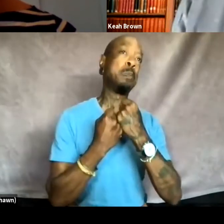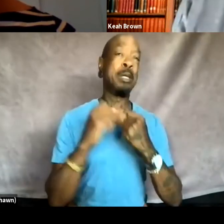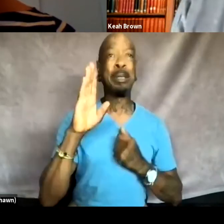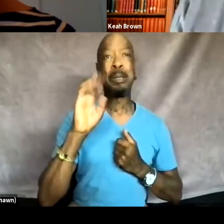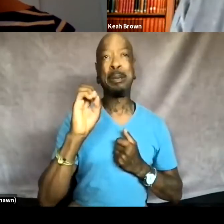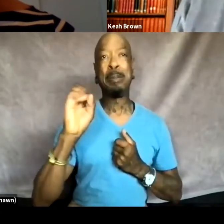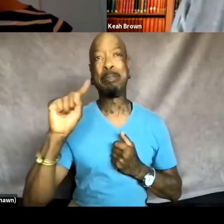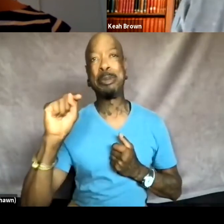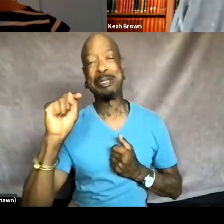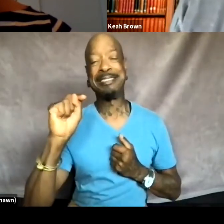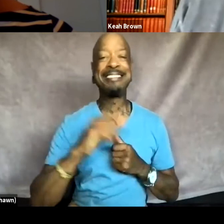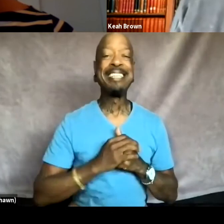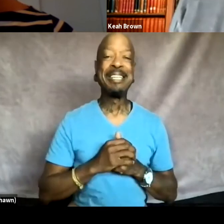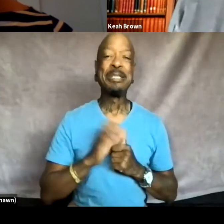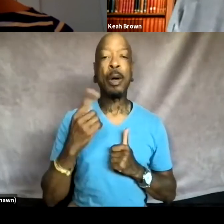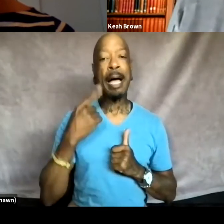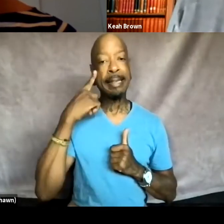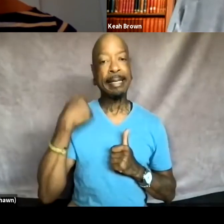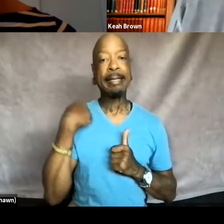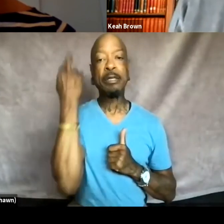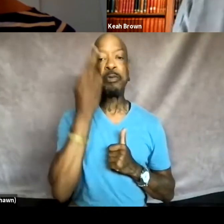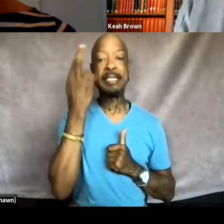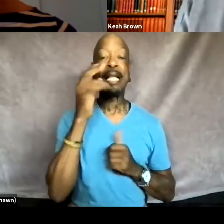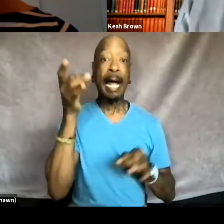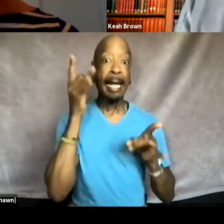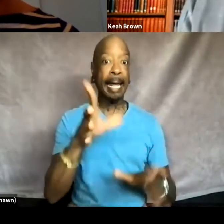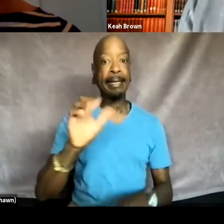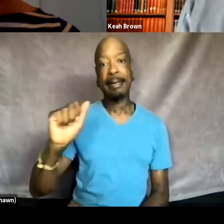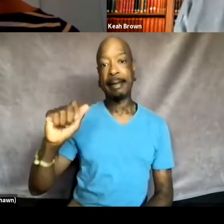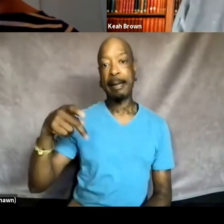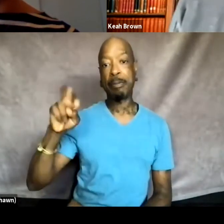Keah Brown: I think the reason I hate April Fools is because, when I was in middle school